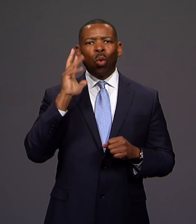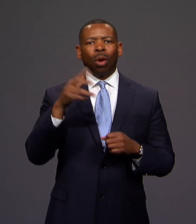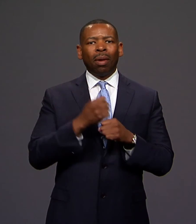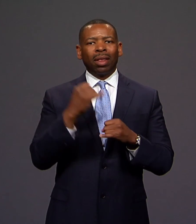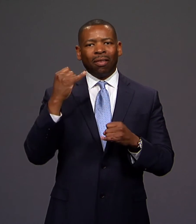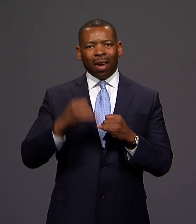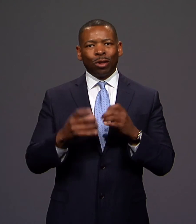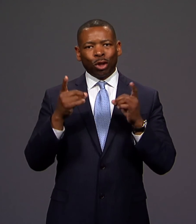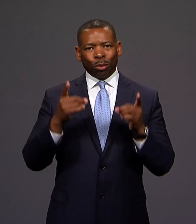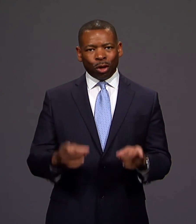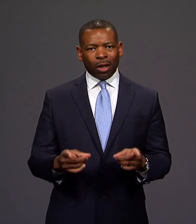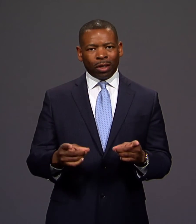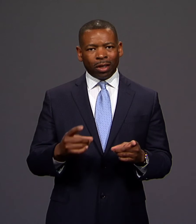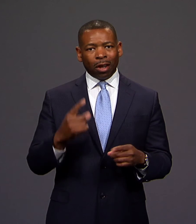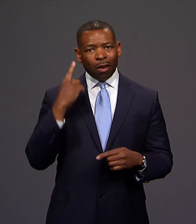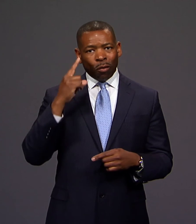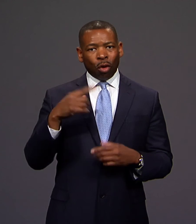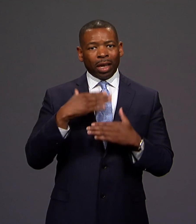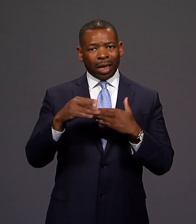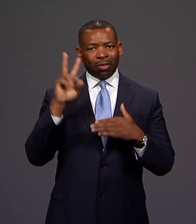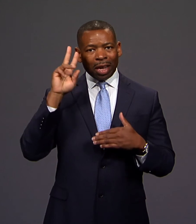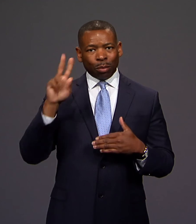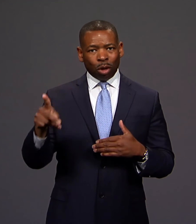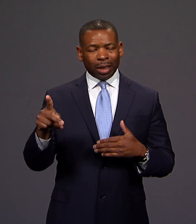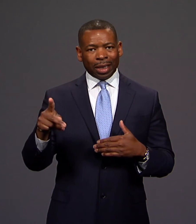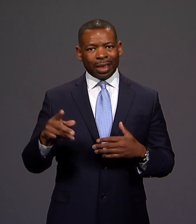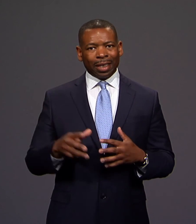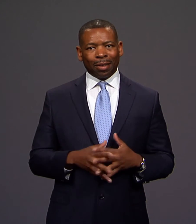Cordano, who will make the final determination on the next vice president.